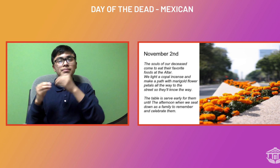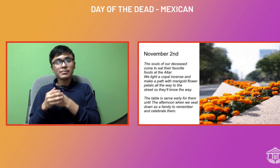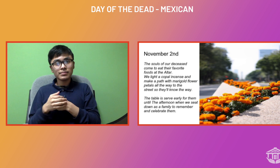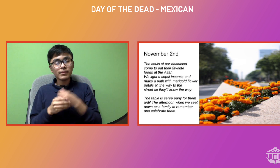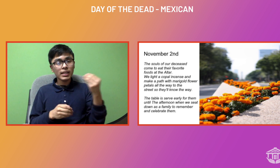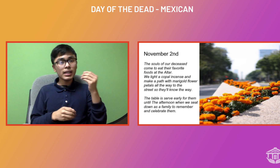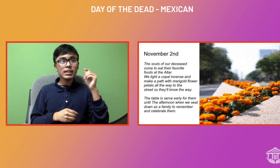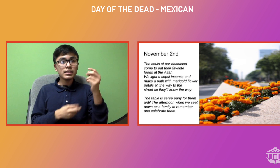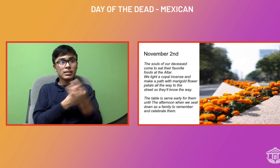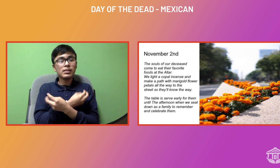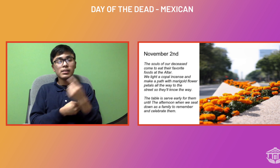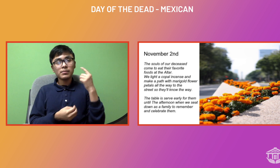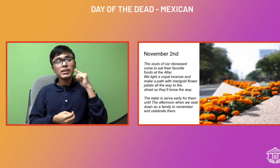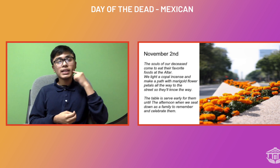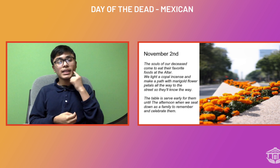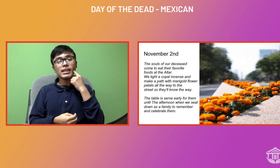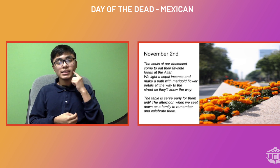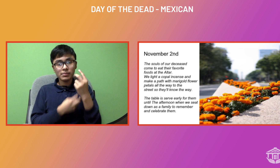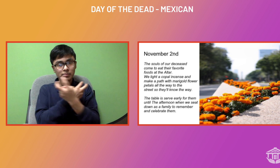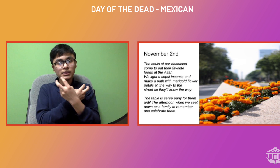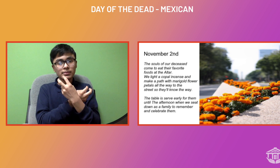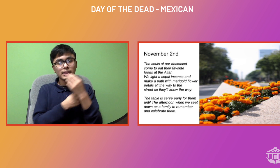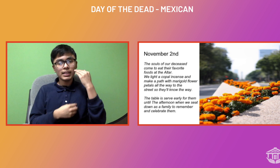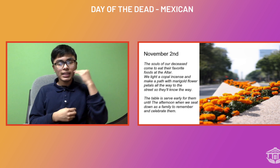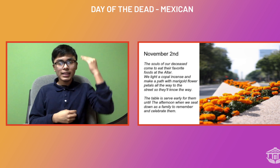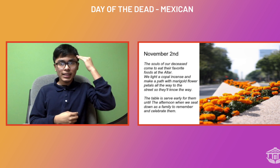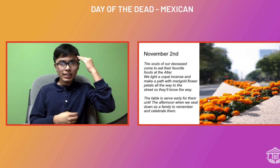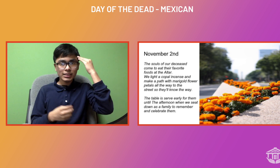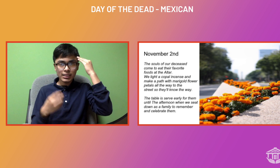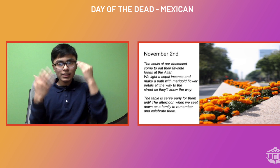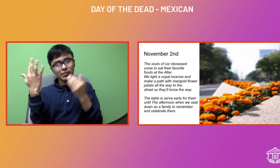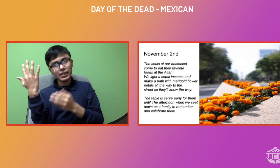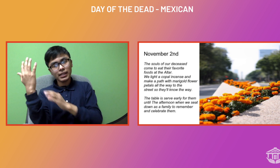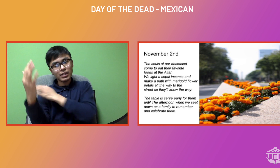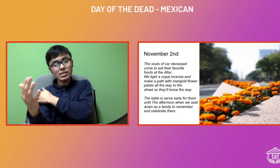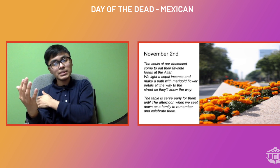There’s also candy skeletons too, they’re sugar skulls.